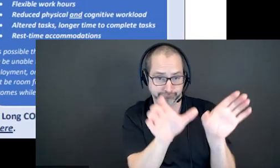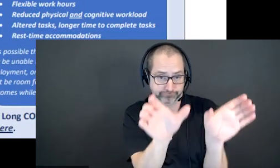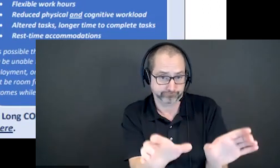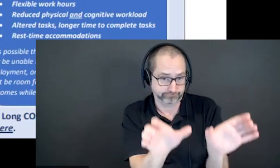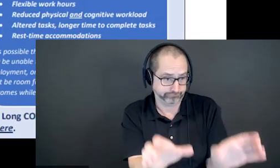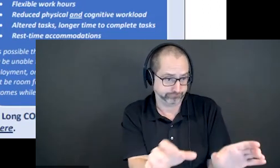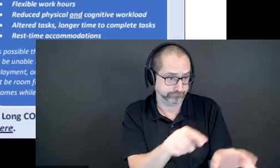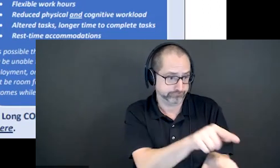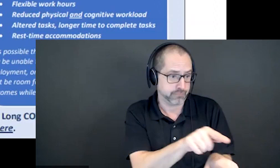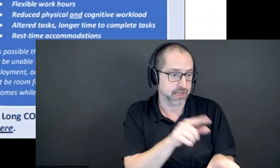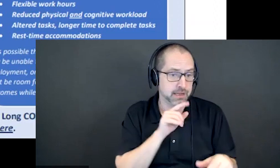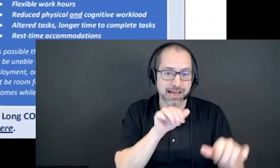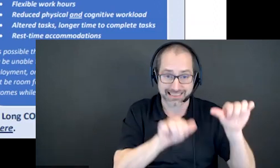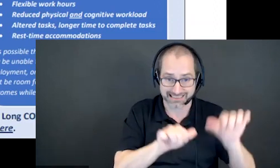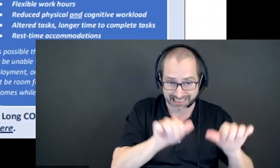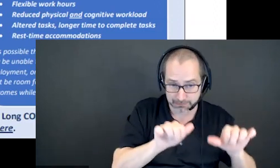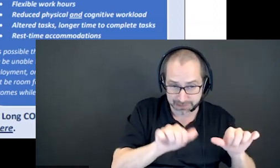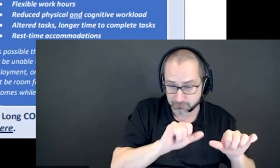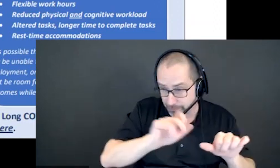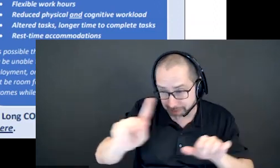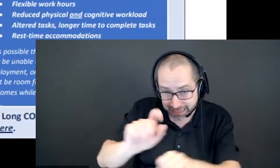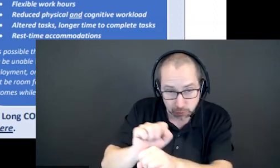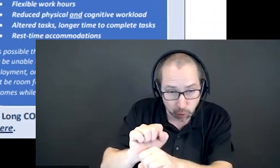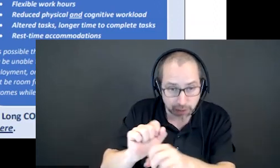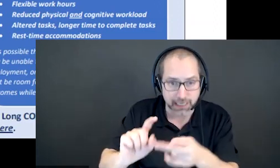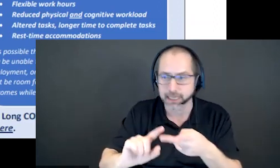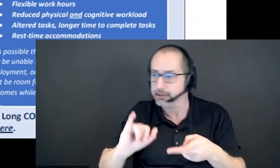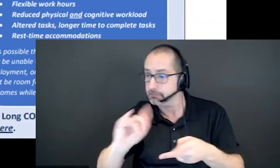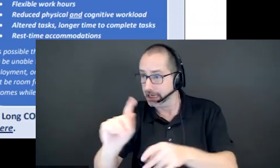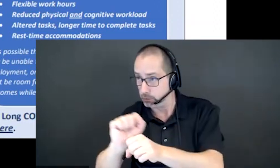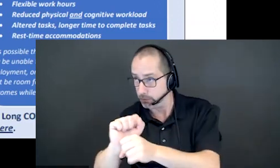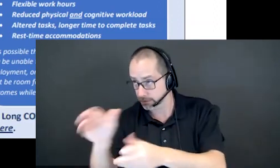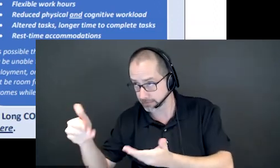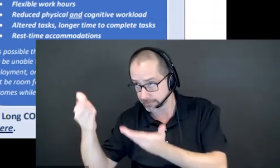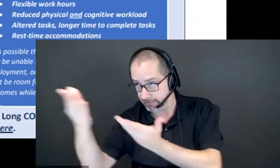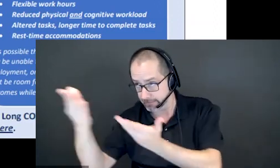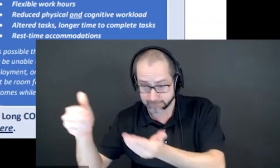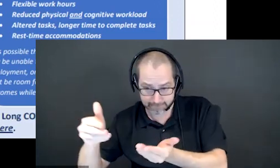for return to work and those return to work recommendations, both of those are tailored around